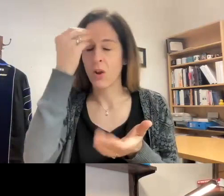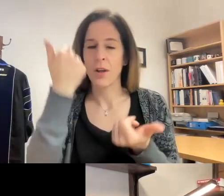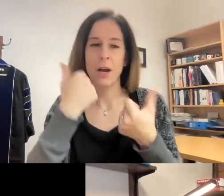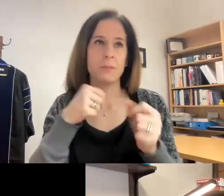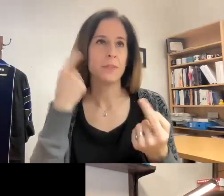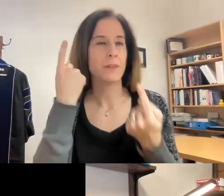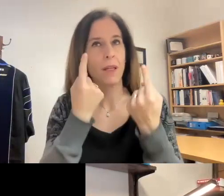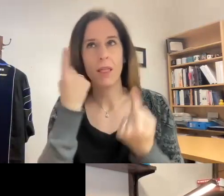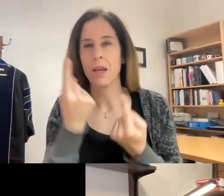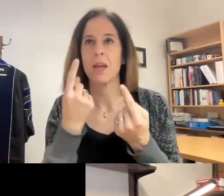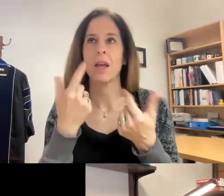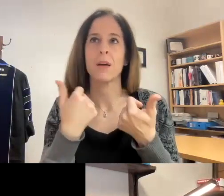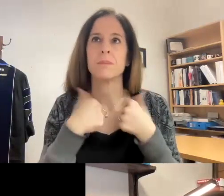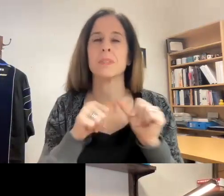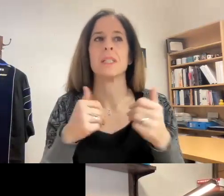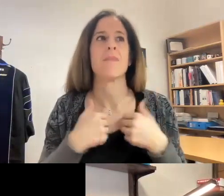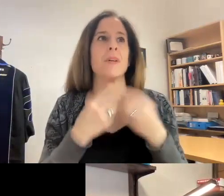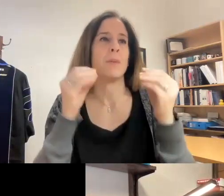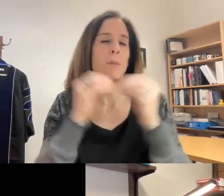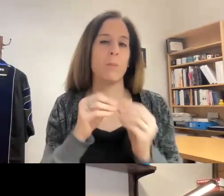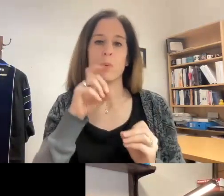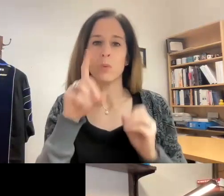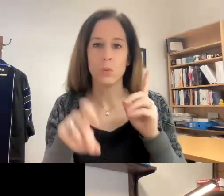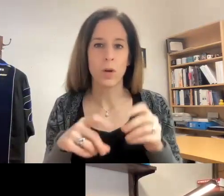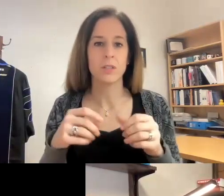with your presentation, there' s still so much to learn,